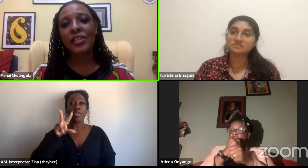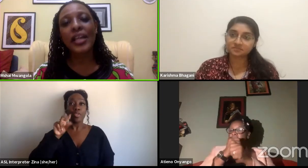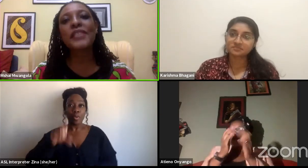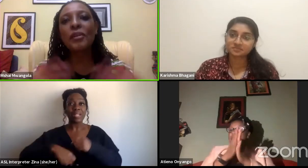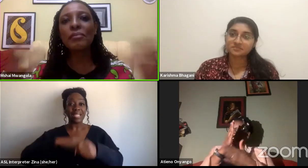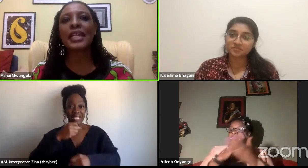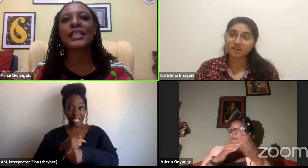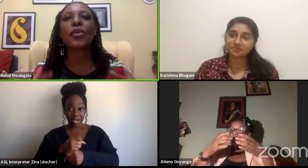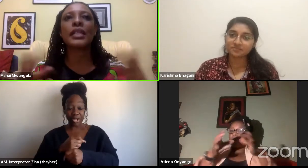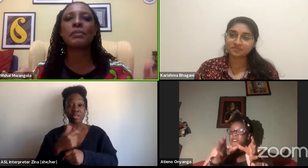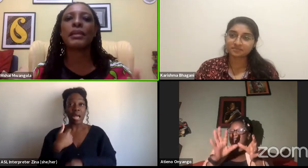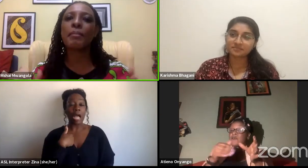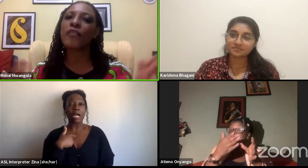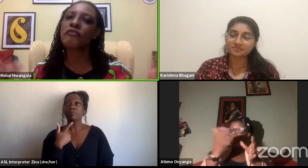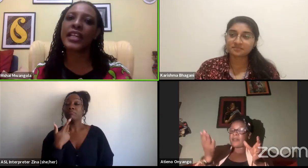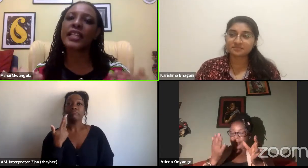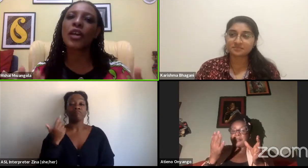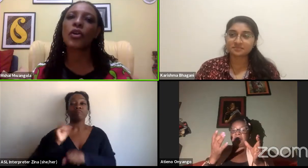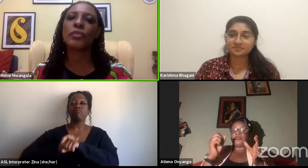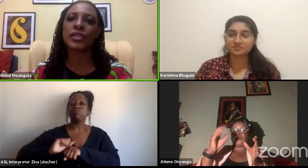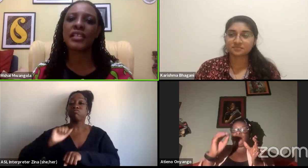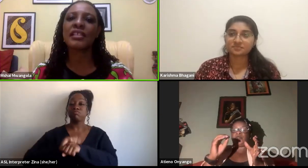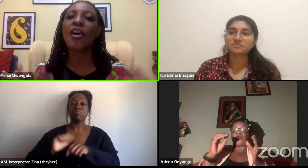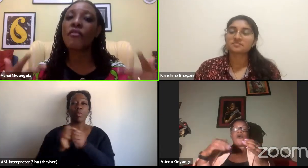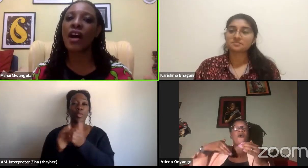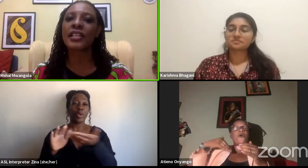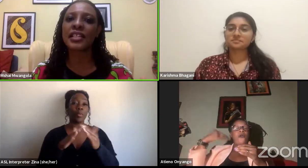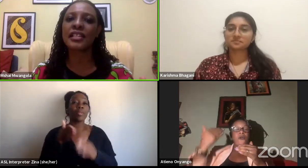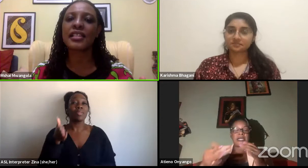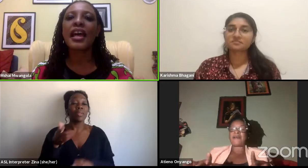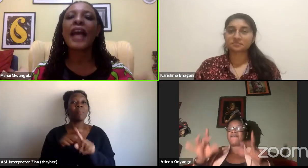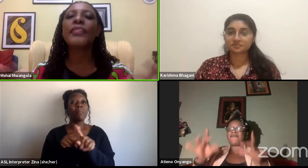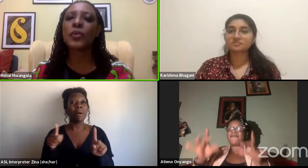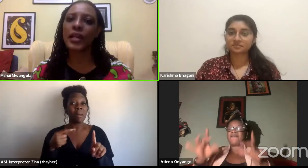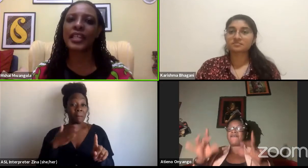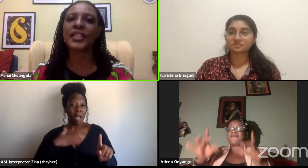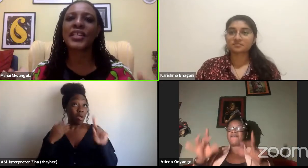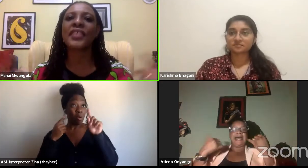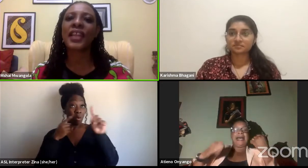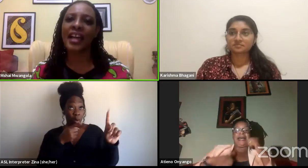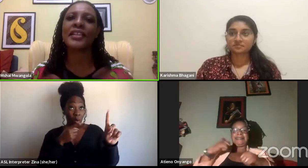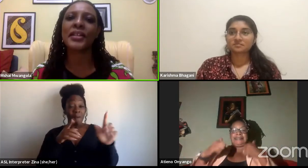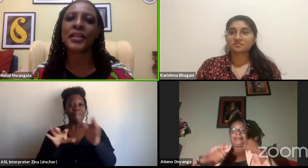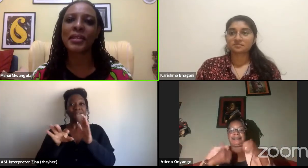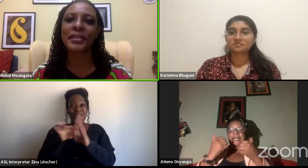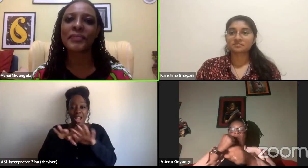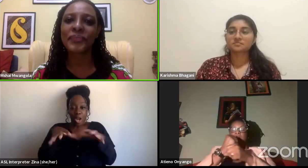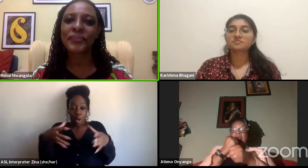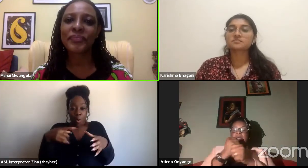So I guess for me, it's always been about finding the community of artists and then working together and learning with them.